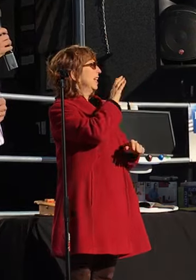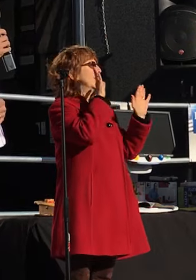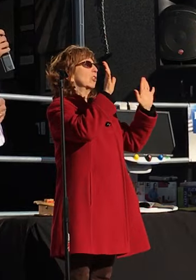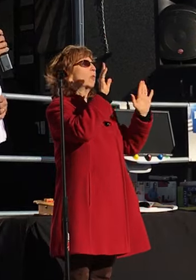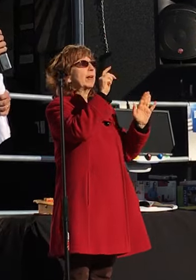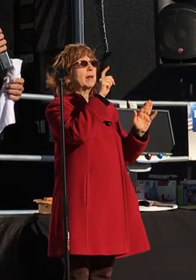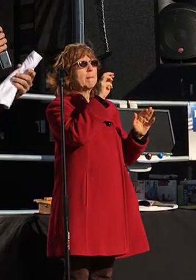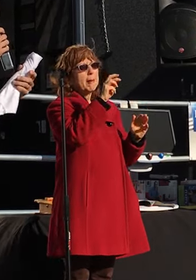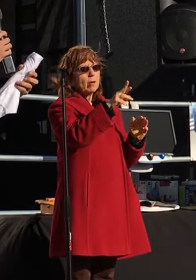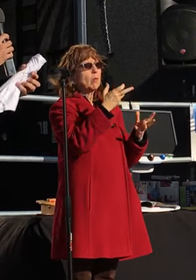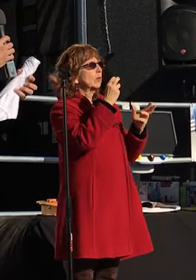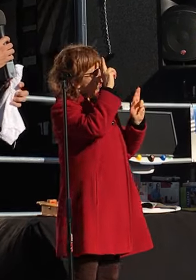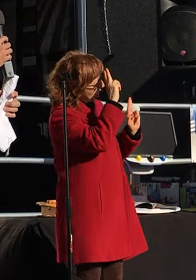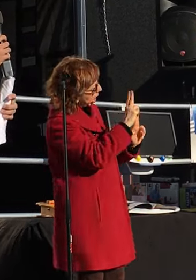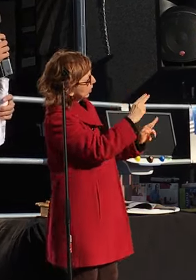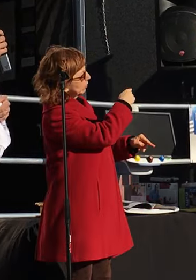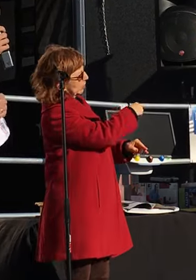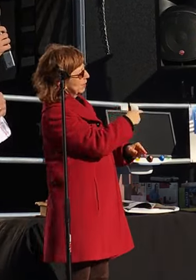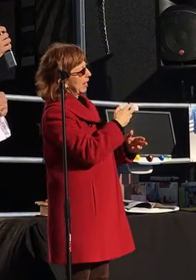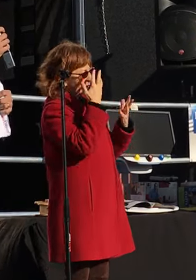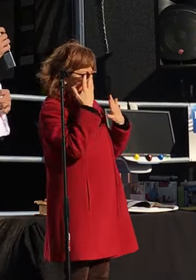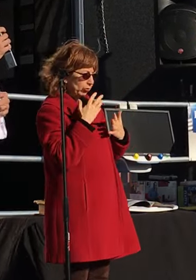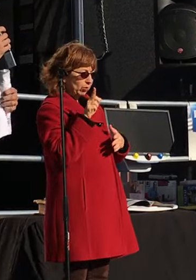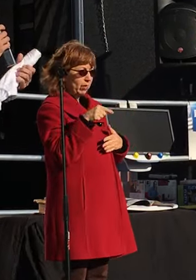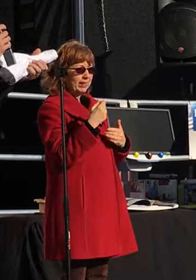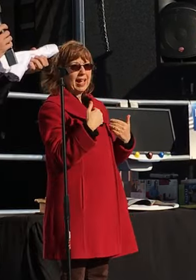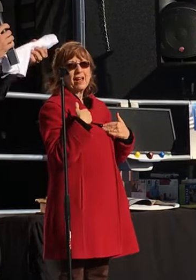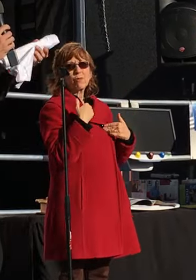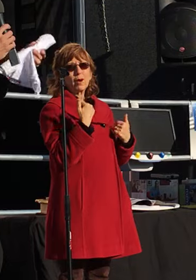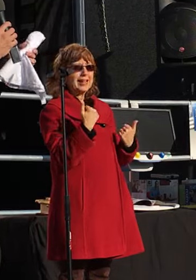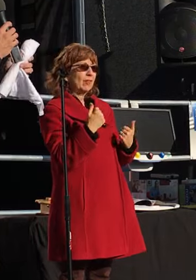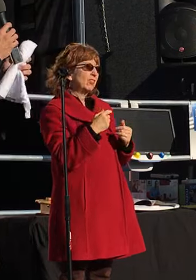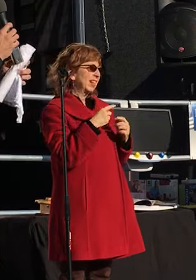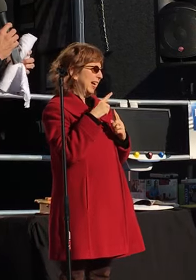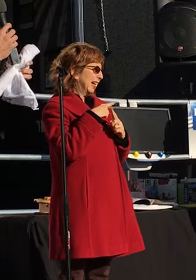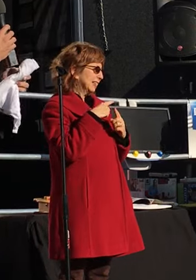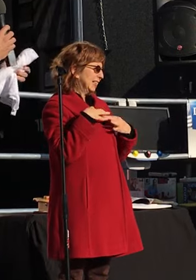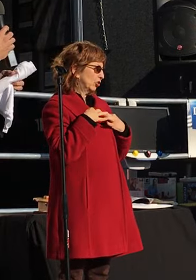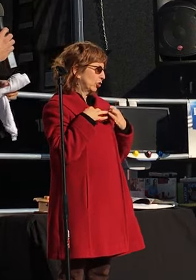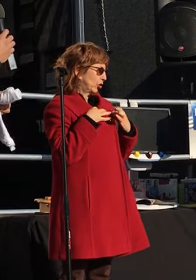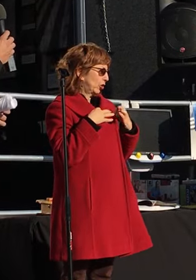honor him so Unfortunately all I have right now is a tee shirt for him ( crowd laughs